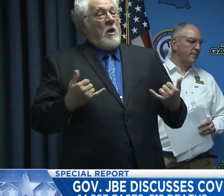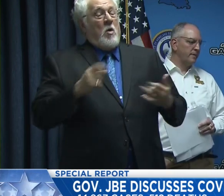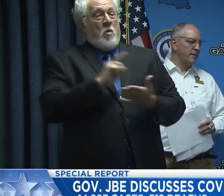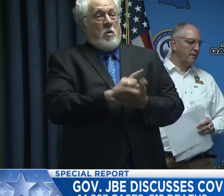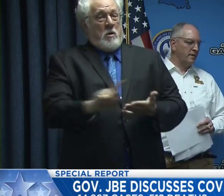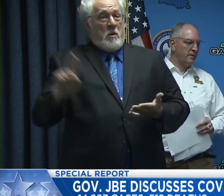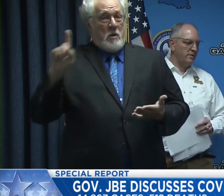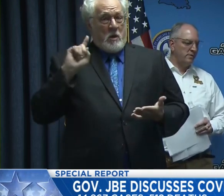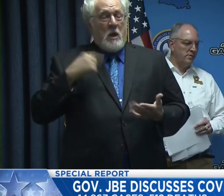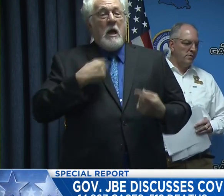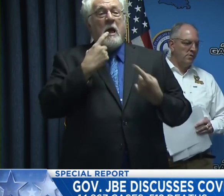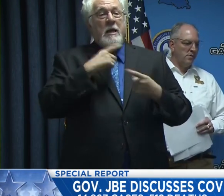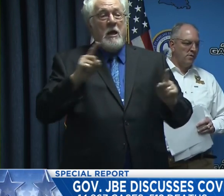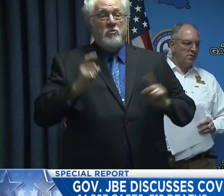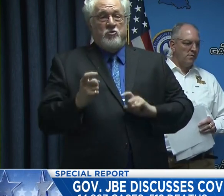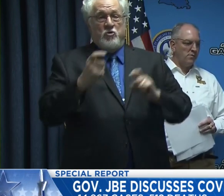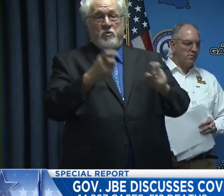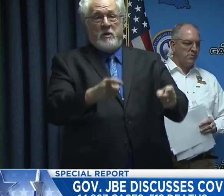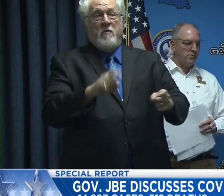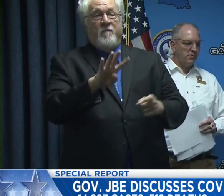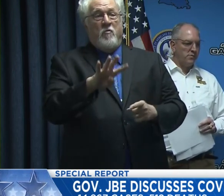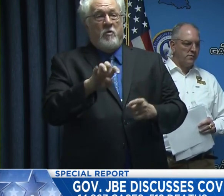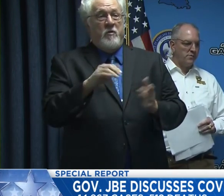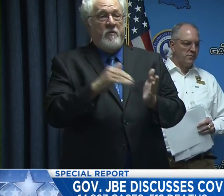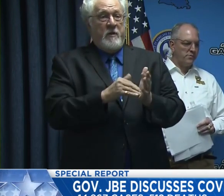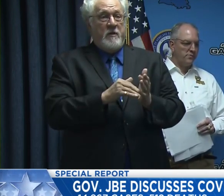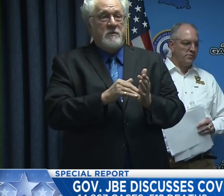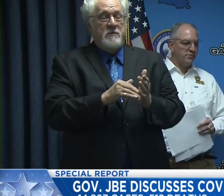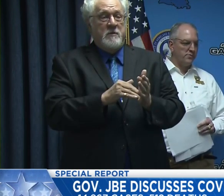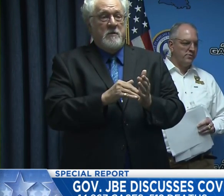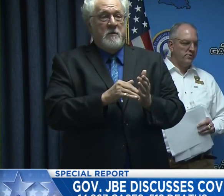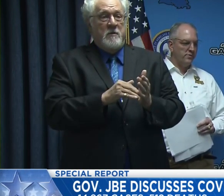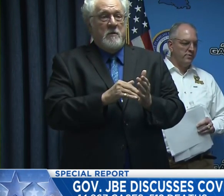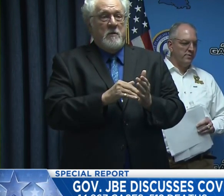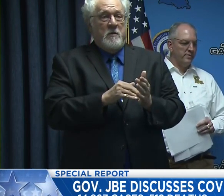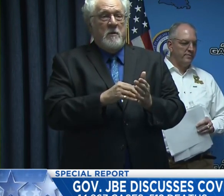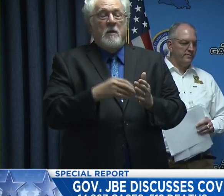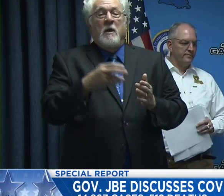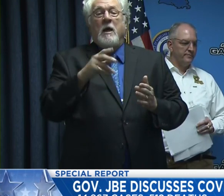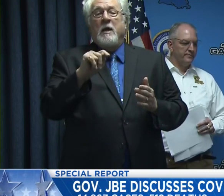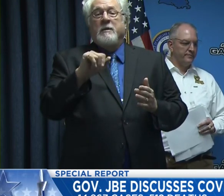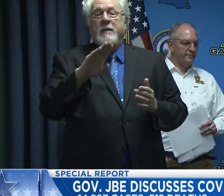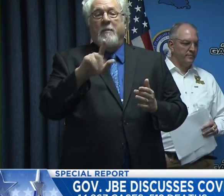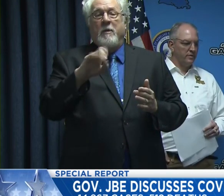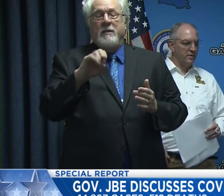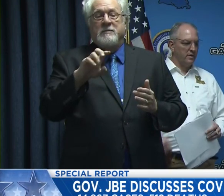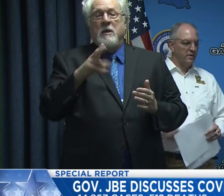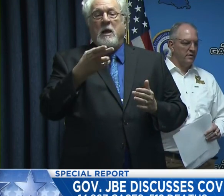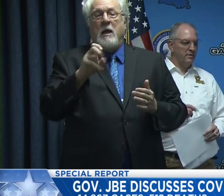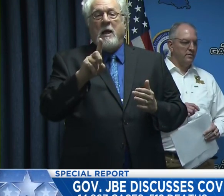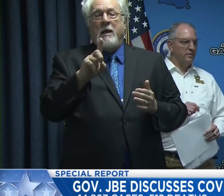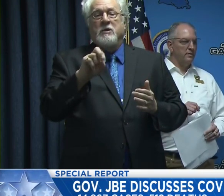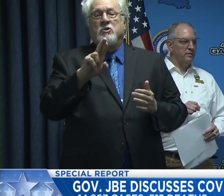UPSIDE DOWN WE MUST BE WILLING TO USE ALL AVAILABLE TOOLS AT YOUR YOUR -- OUR FOLLOWS.